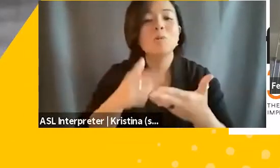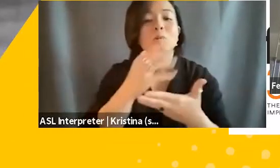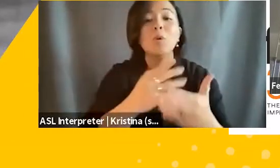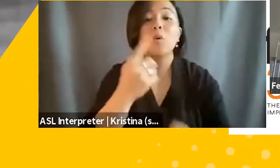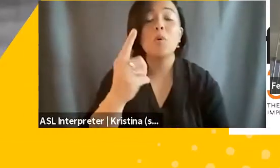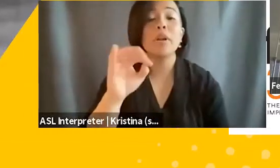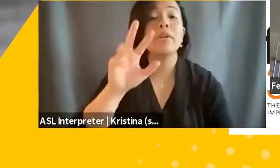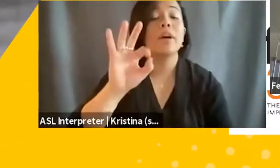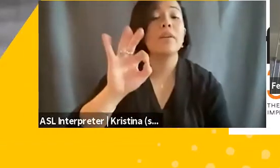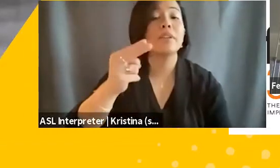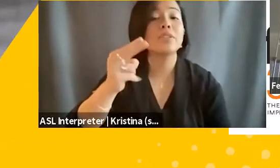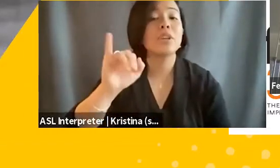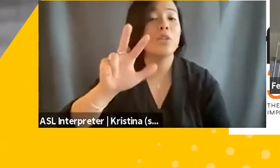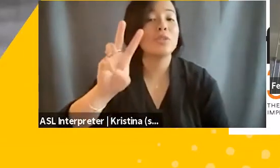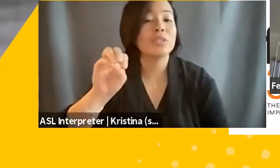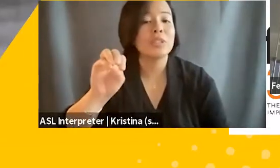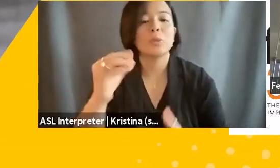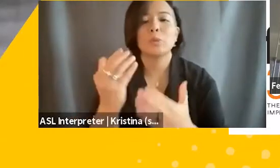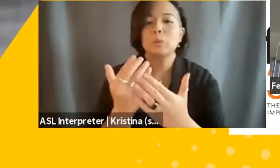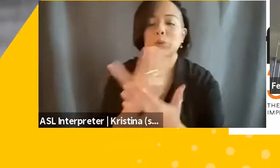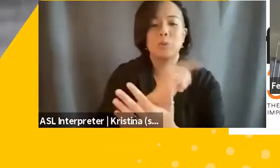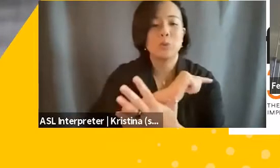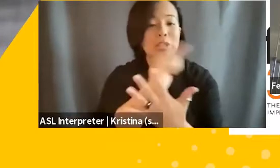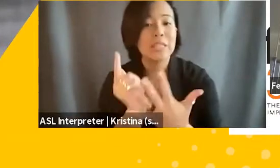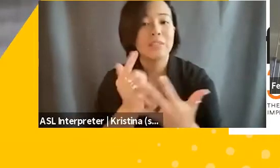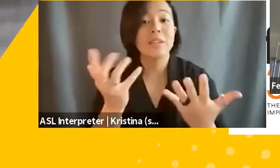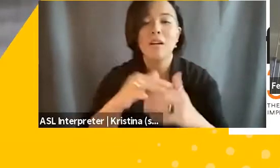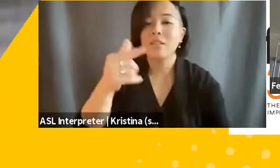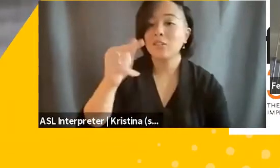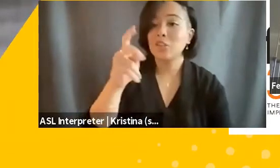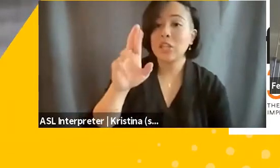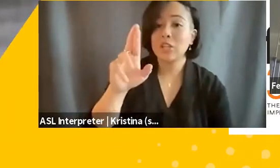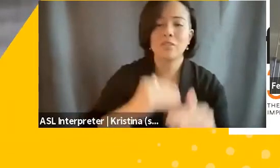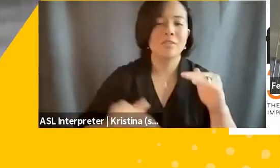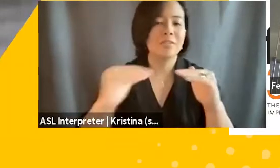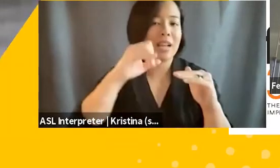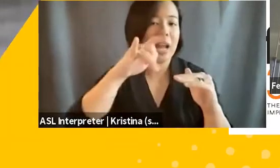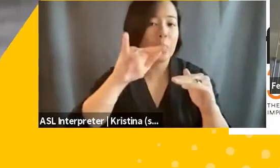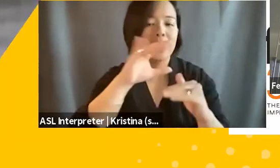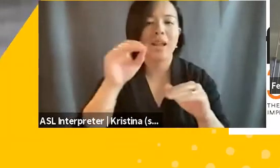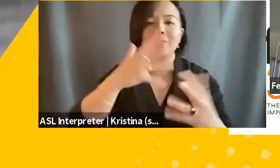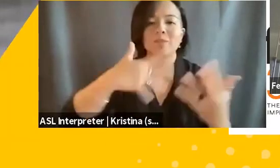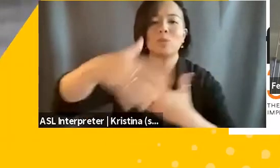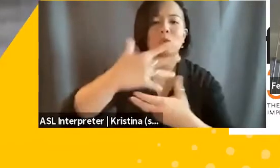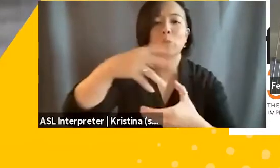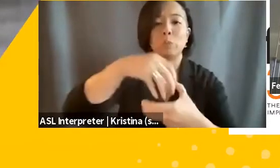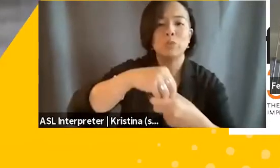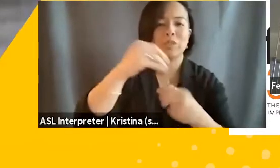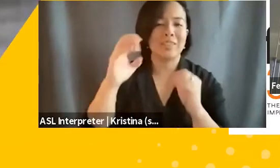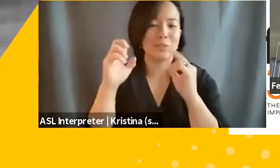inclusion in education.